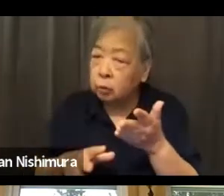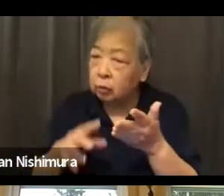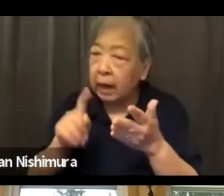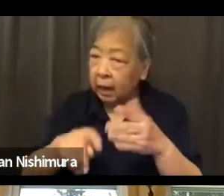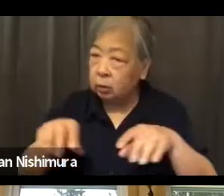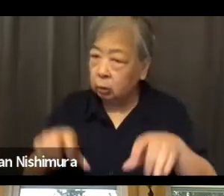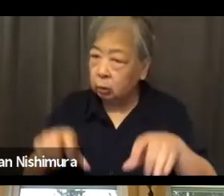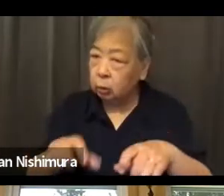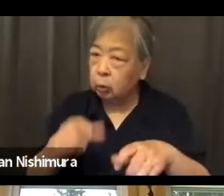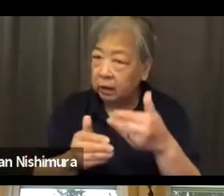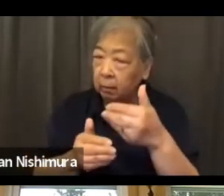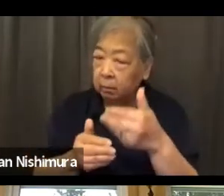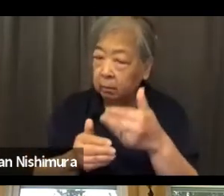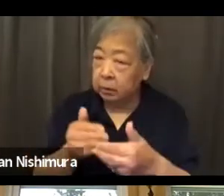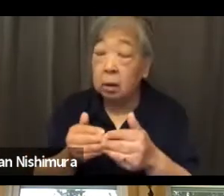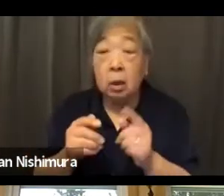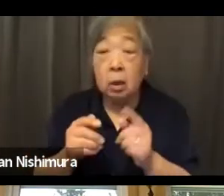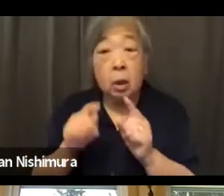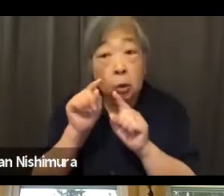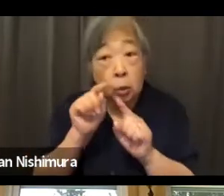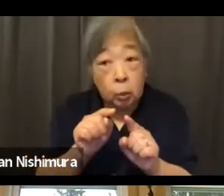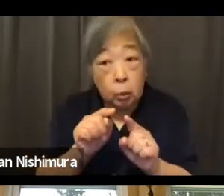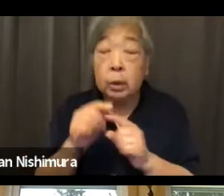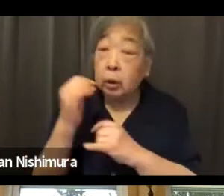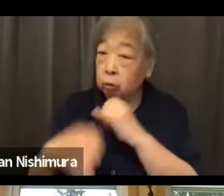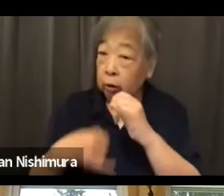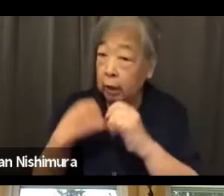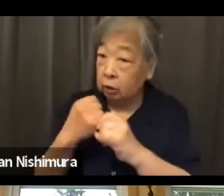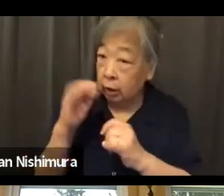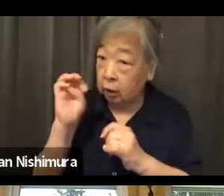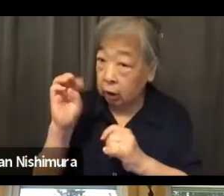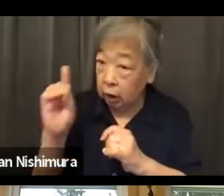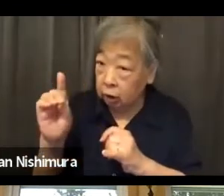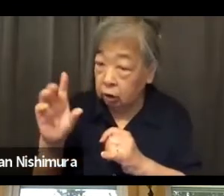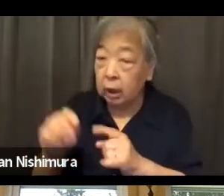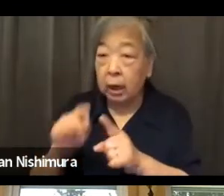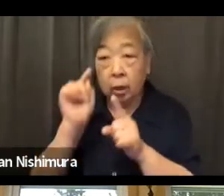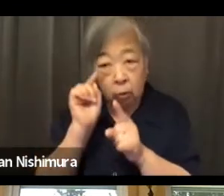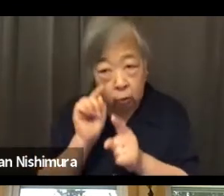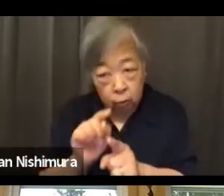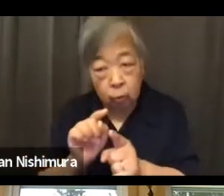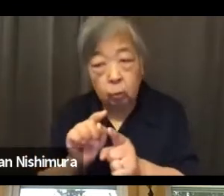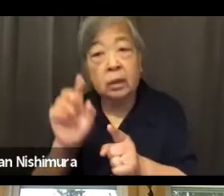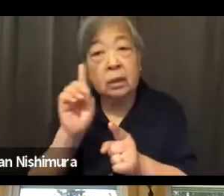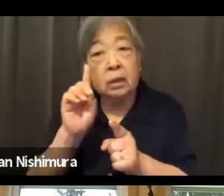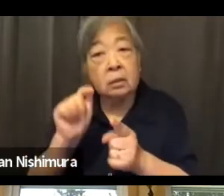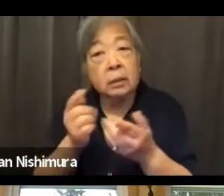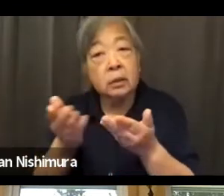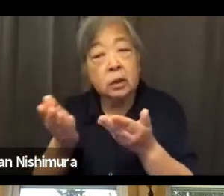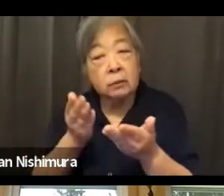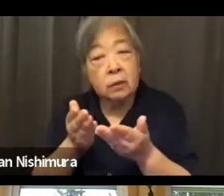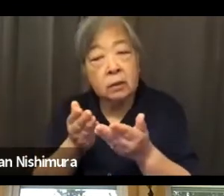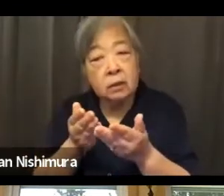you in International Education and you in Disability Services are clear on what the